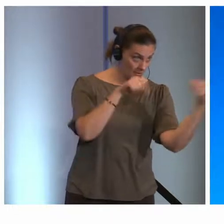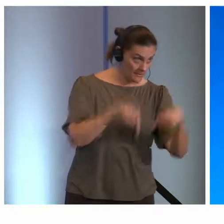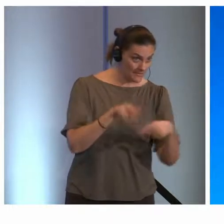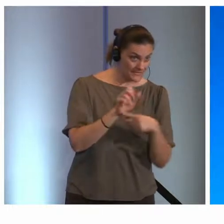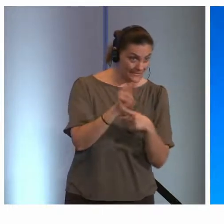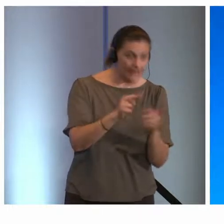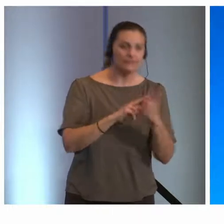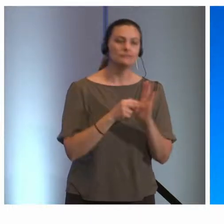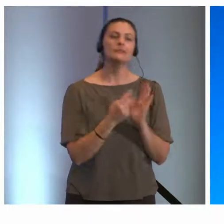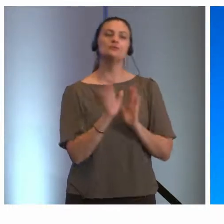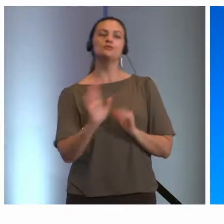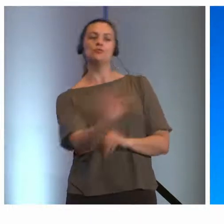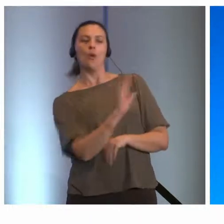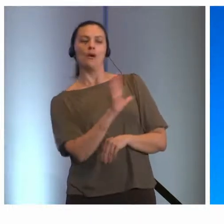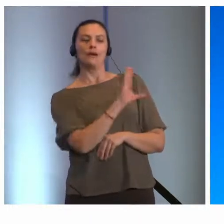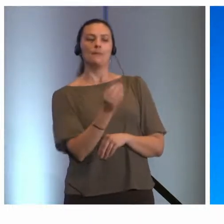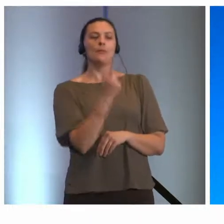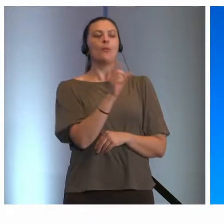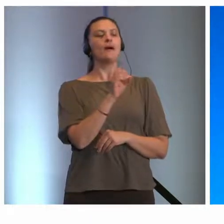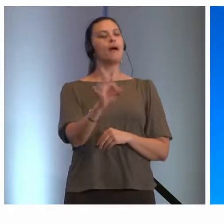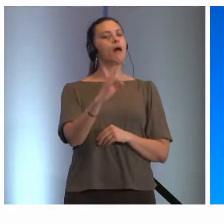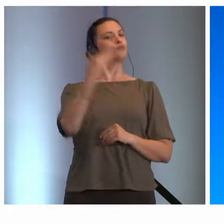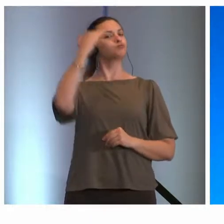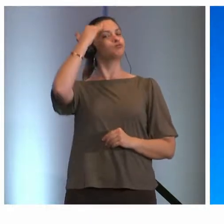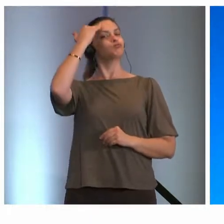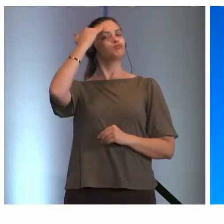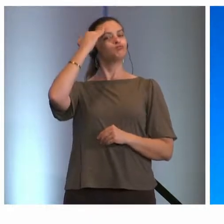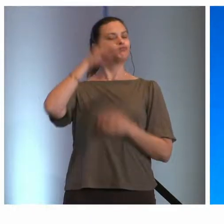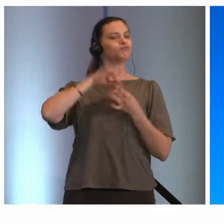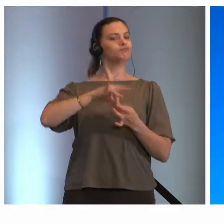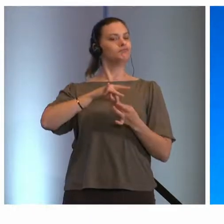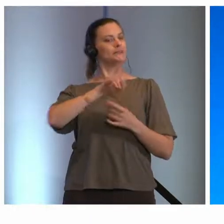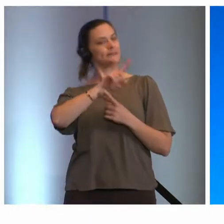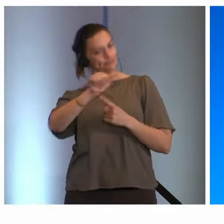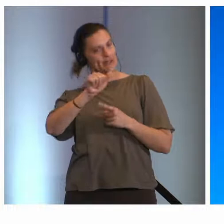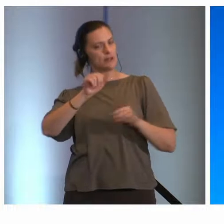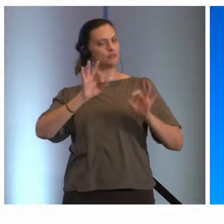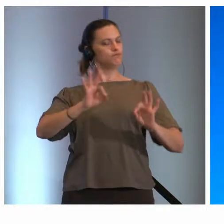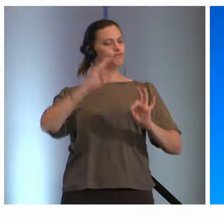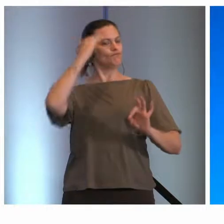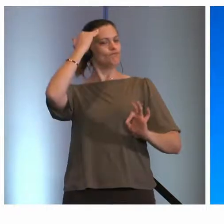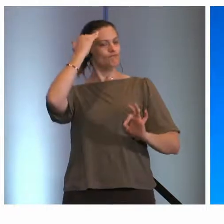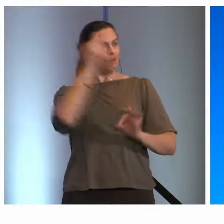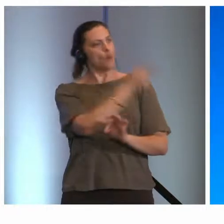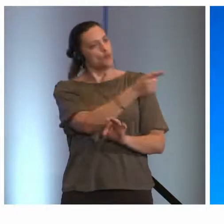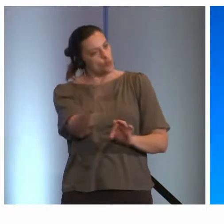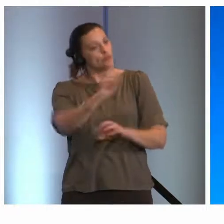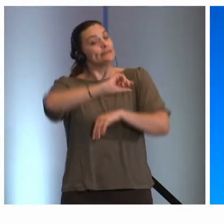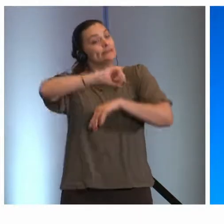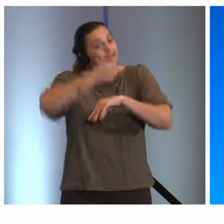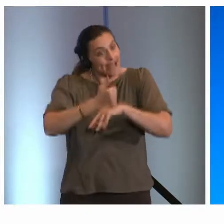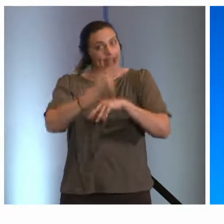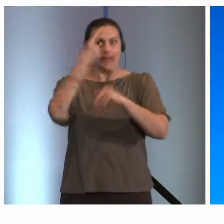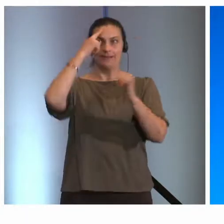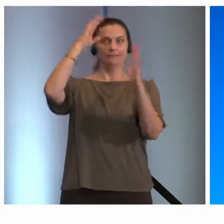(A pause) -- Tari. So you being here at CSUN makes you one of the disability savvy companies here, you-all have